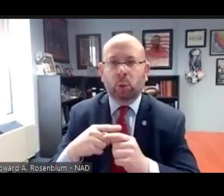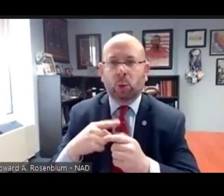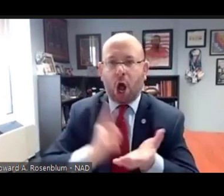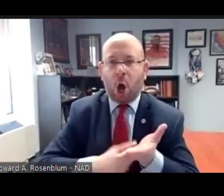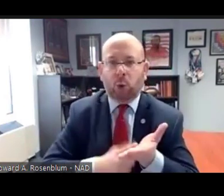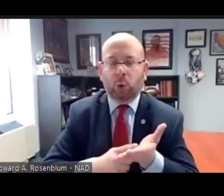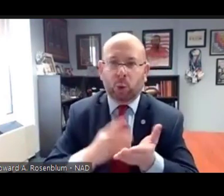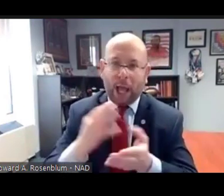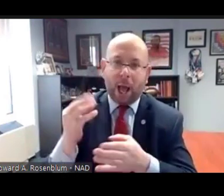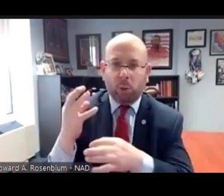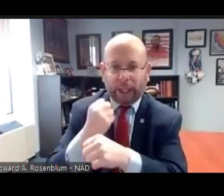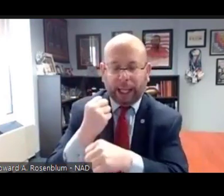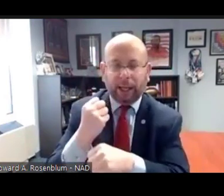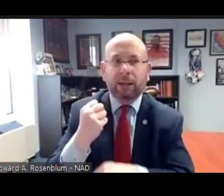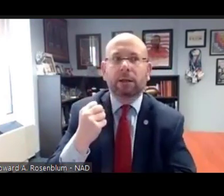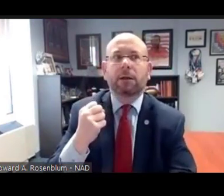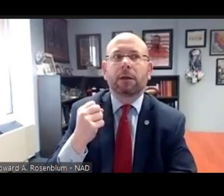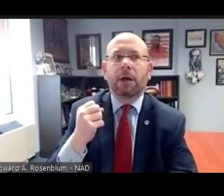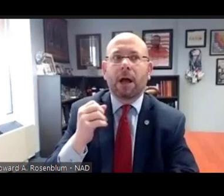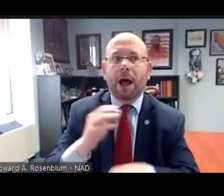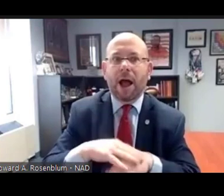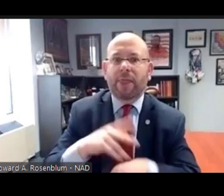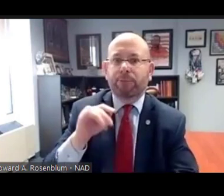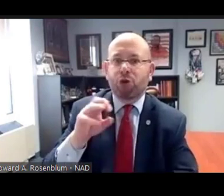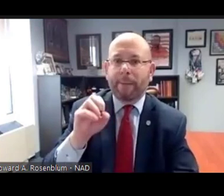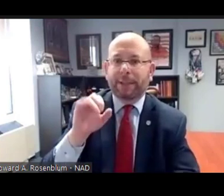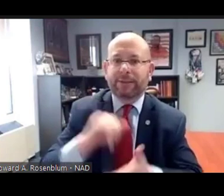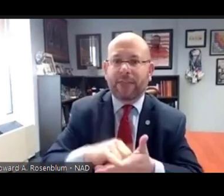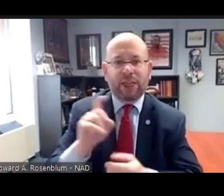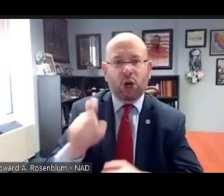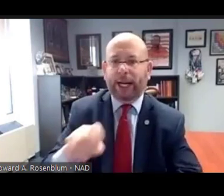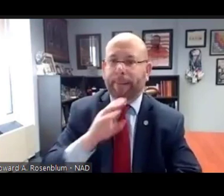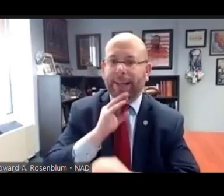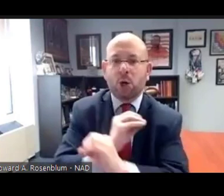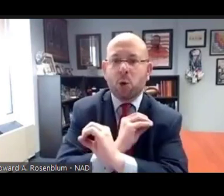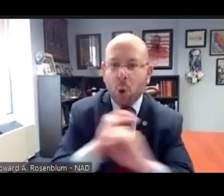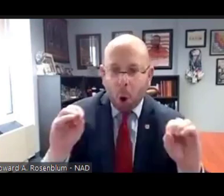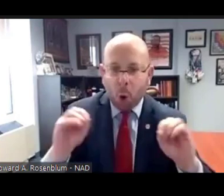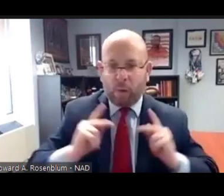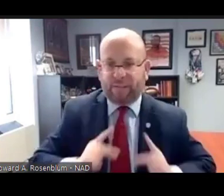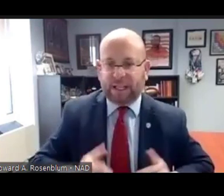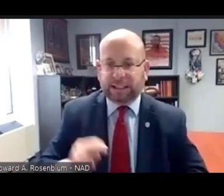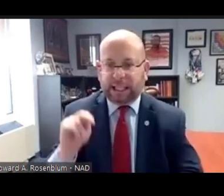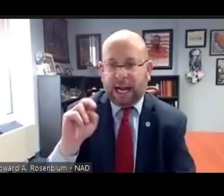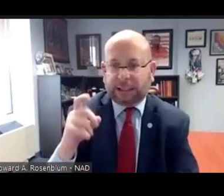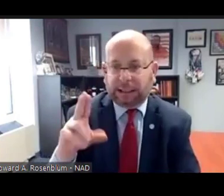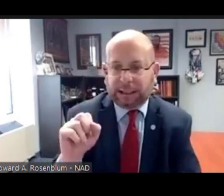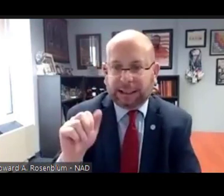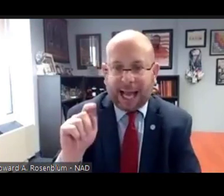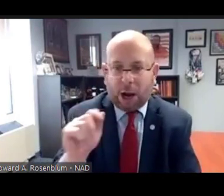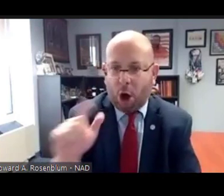And we were one of the first to argue and to win the fact that